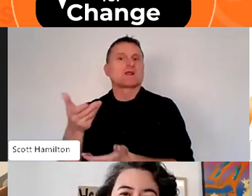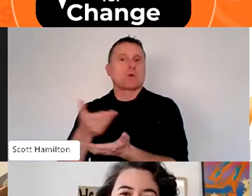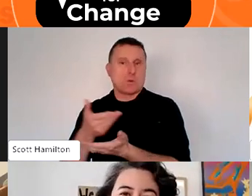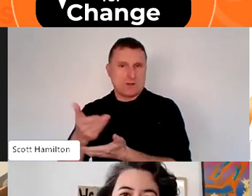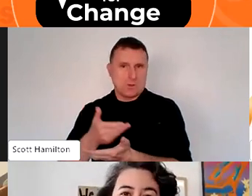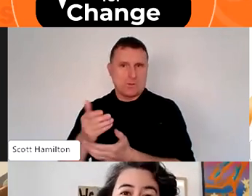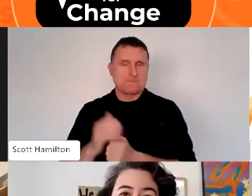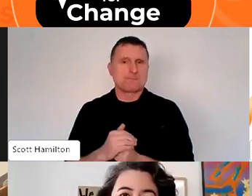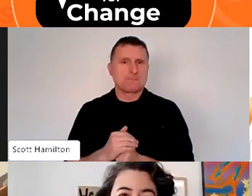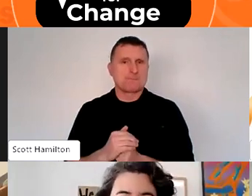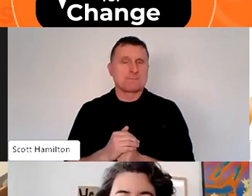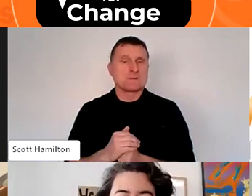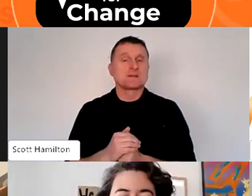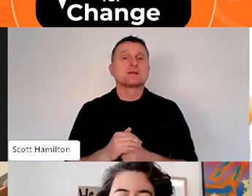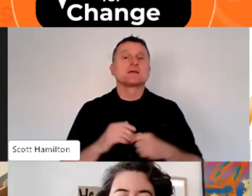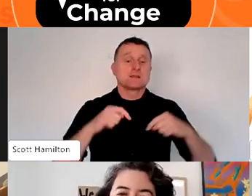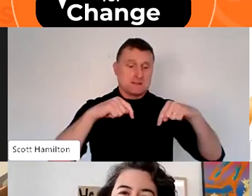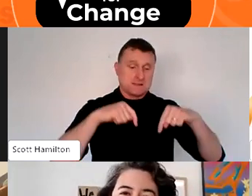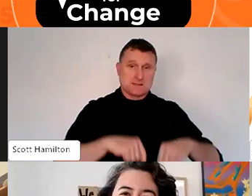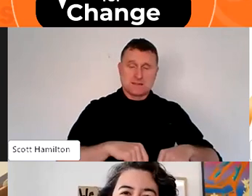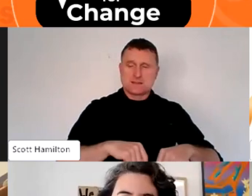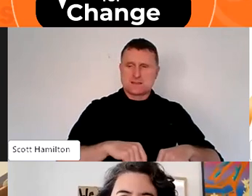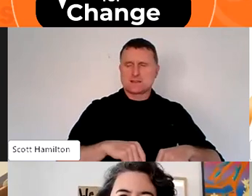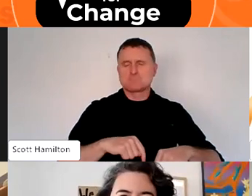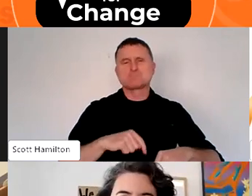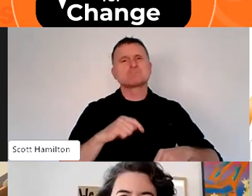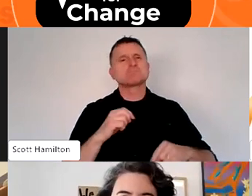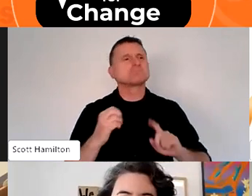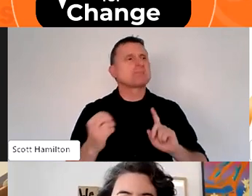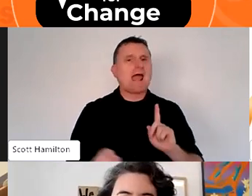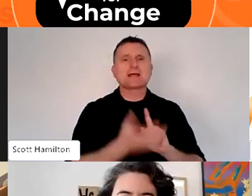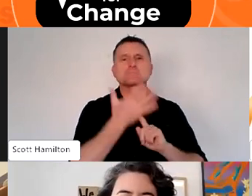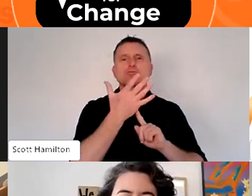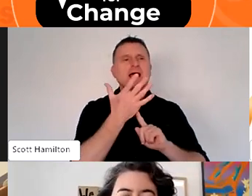for te kaupapa o te rā is that our education system is a place